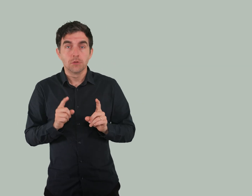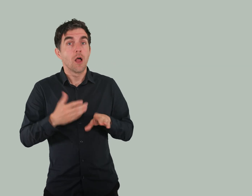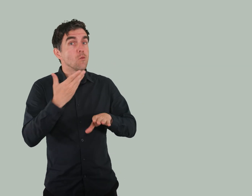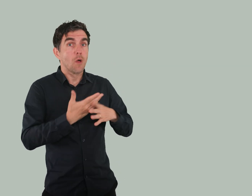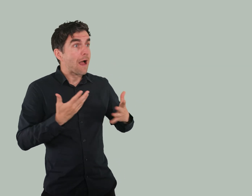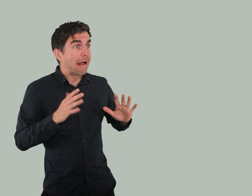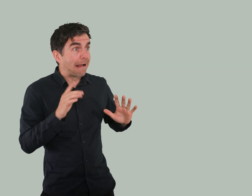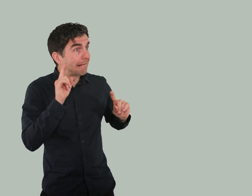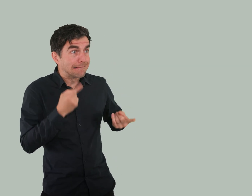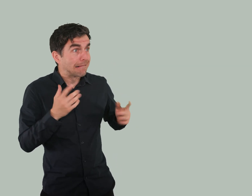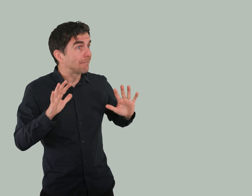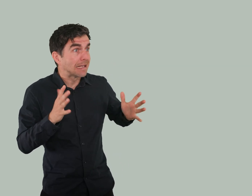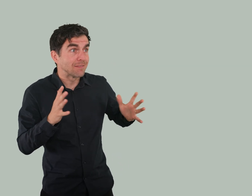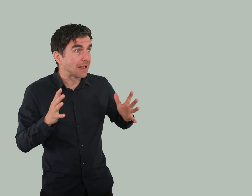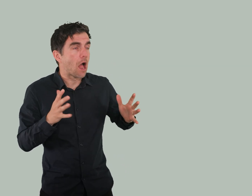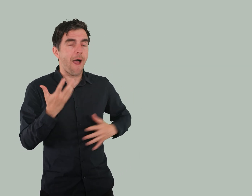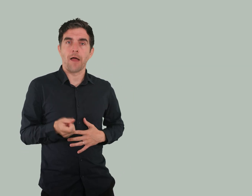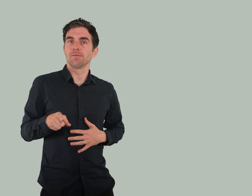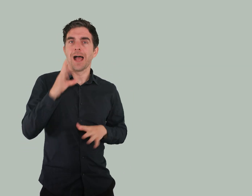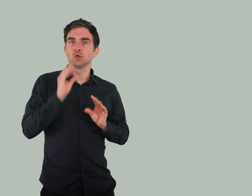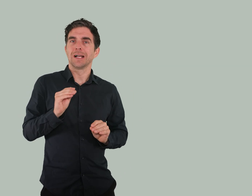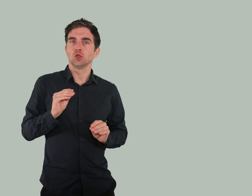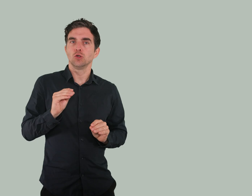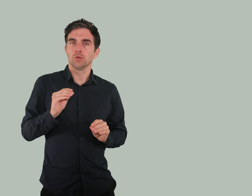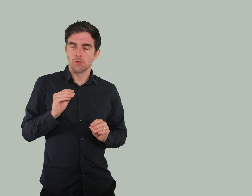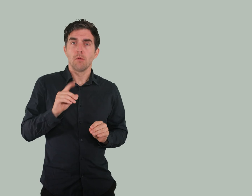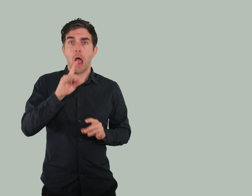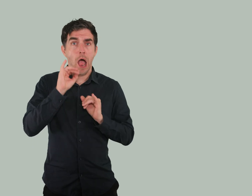acted as a shock absorber.